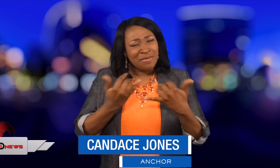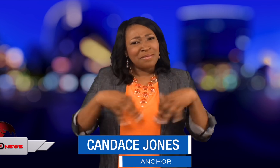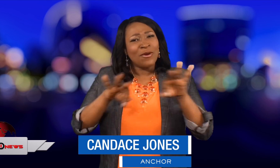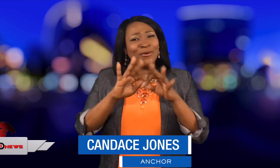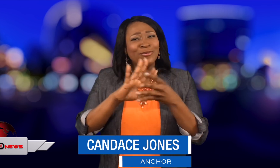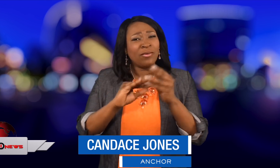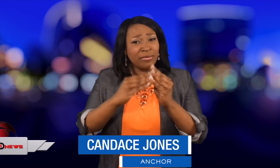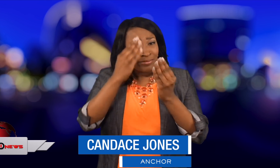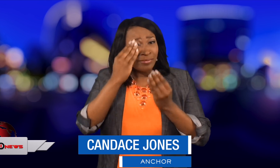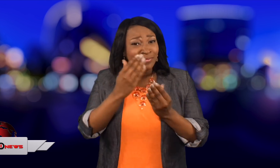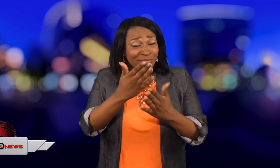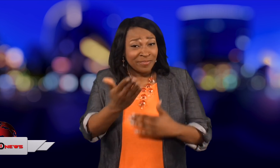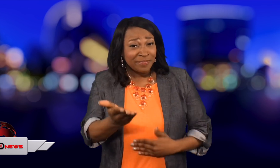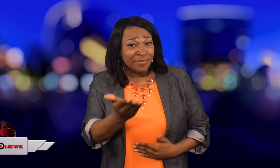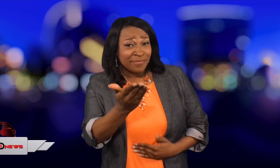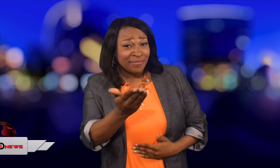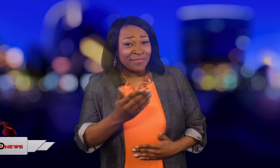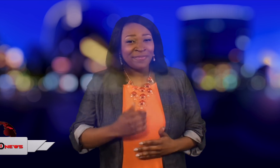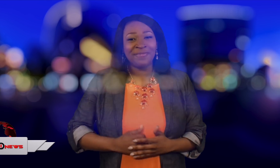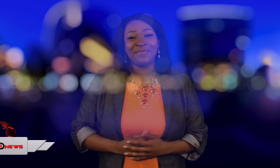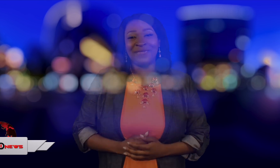Here are your top stories for today.